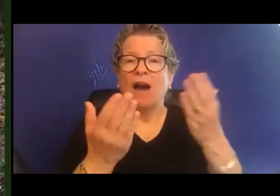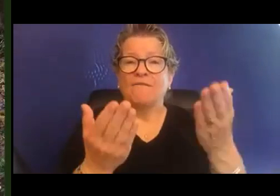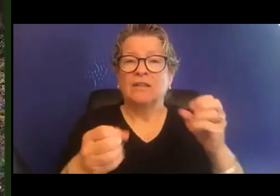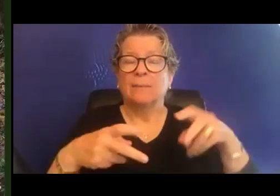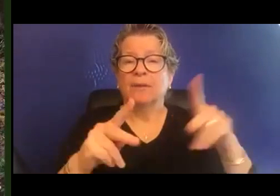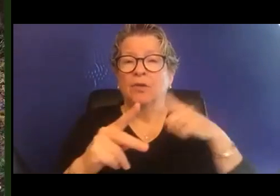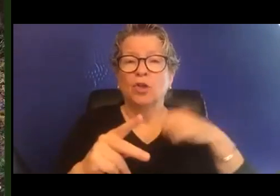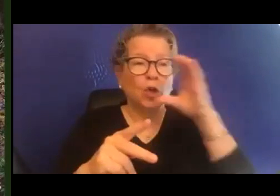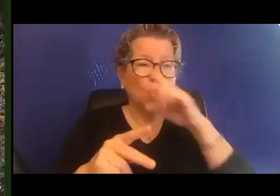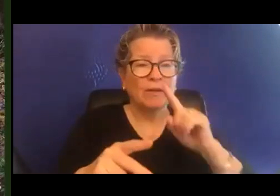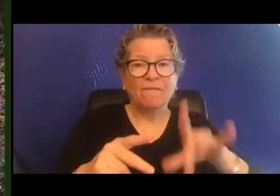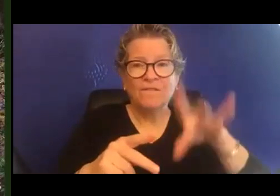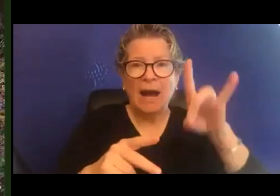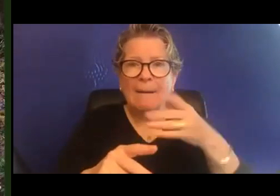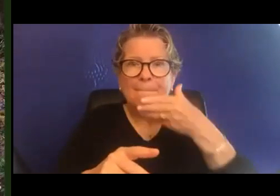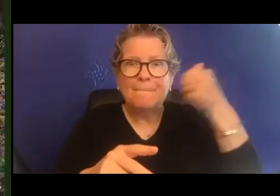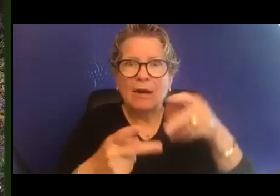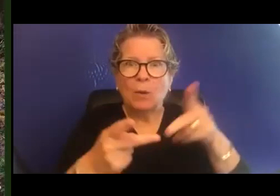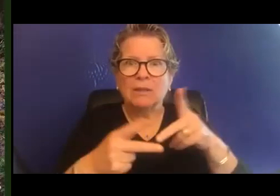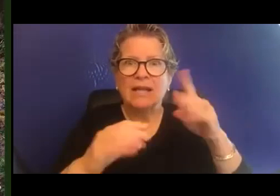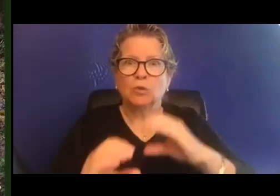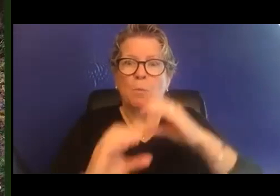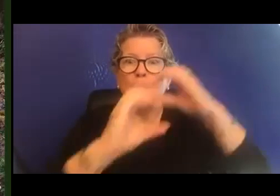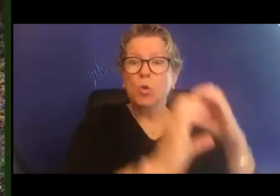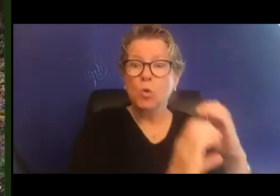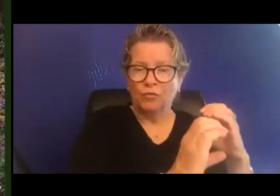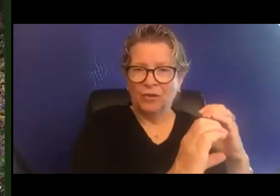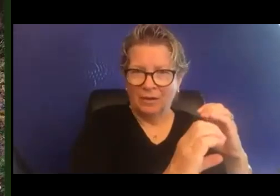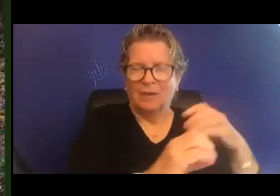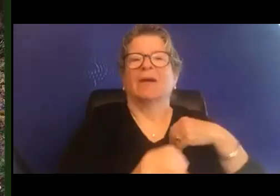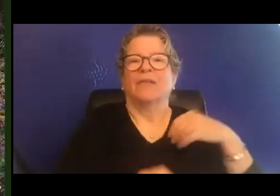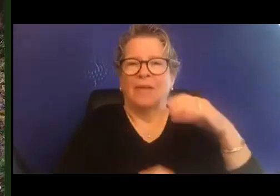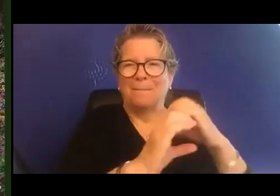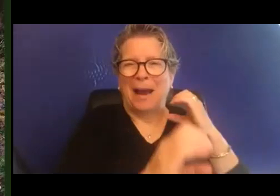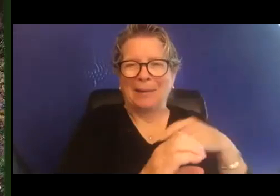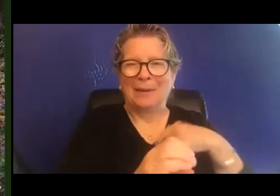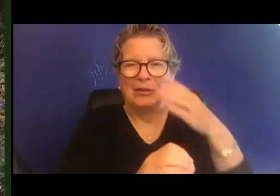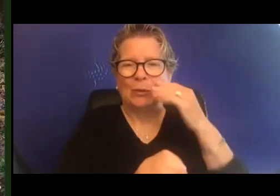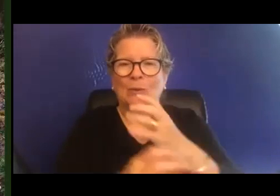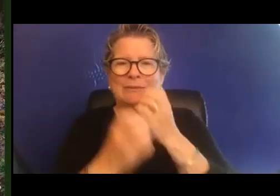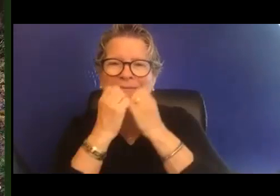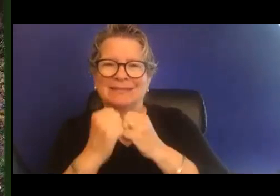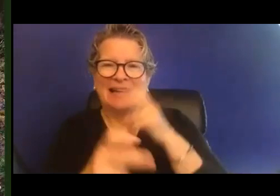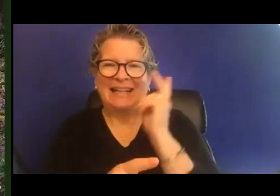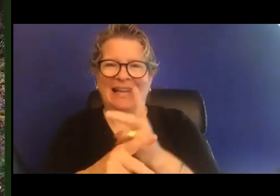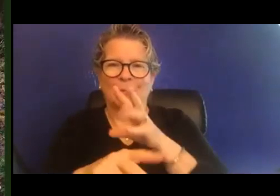location for the pipe and get it out of it natural area. Due to its unfortunate current location, we laugh had to carry